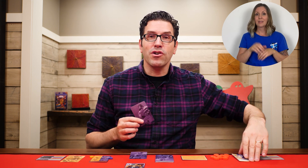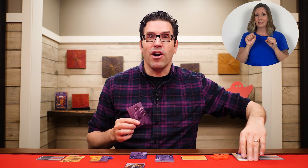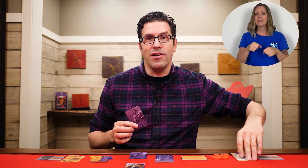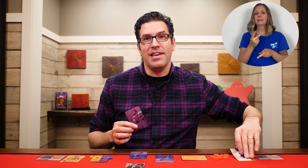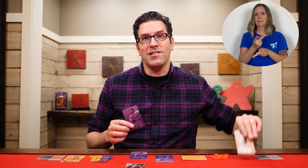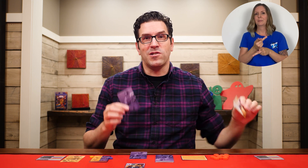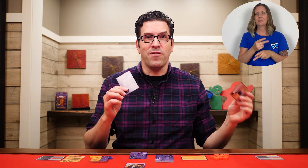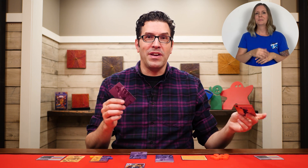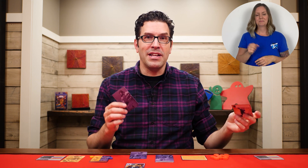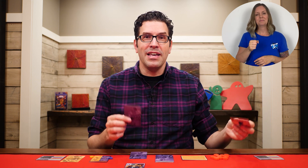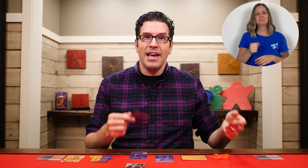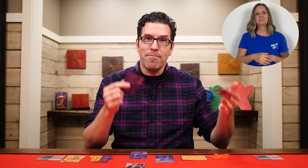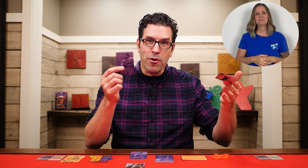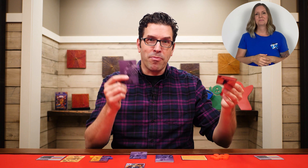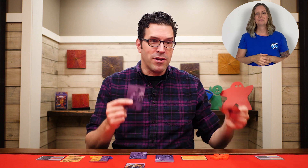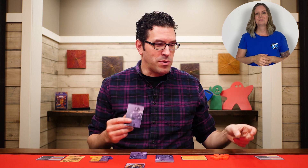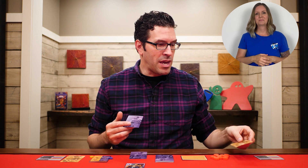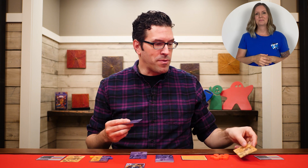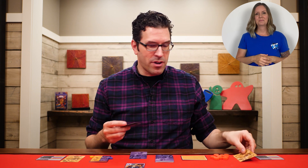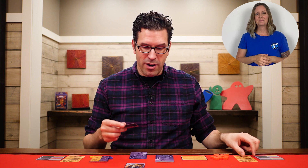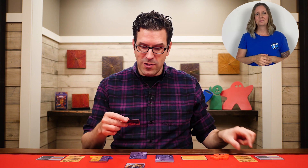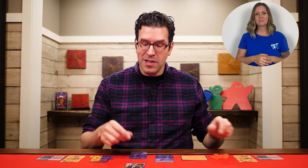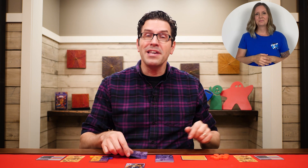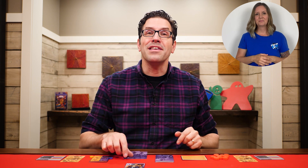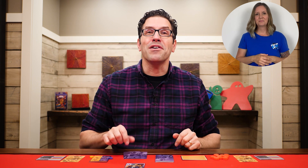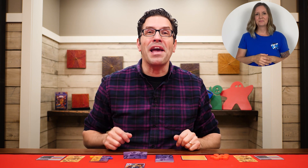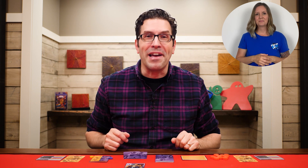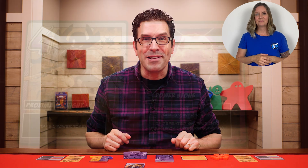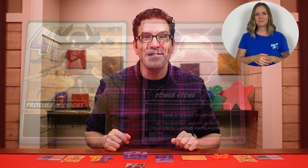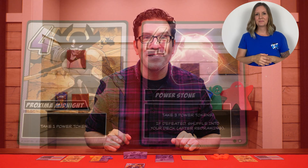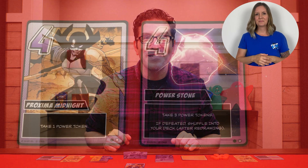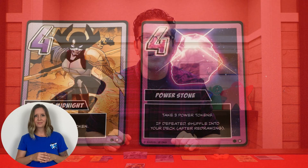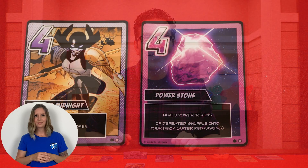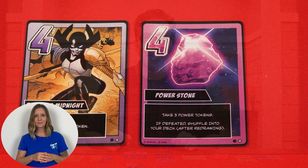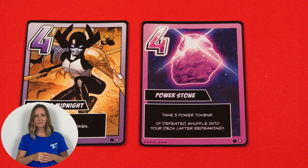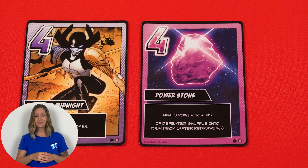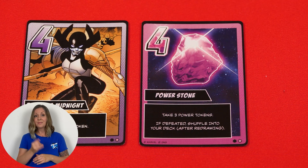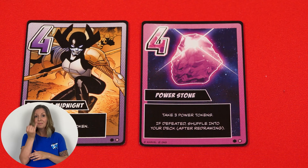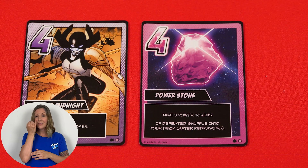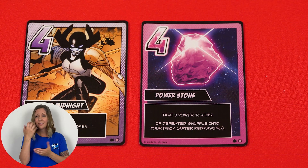card is defeated, and both players would keep their cards in their hand. To help in a fight,